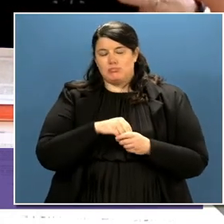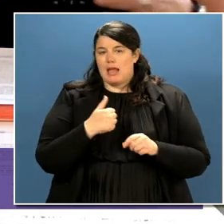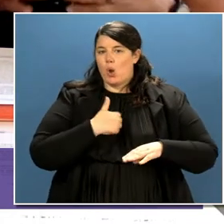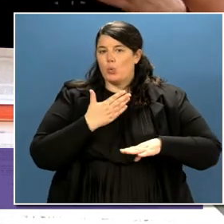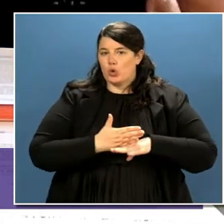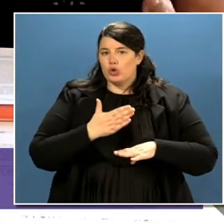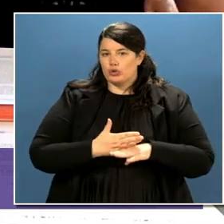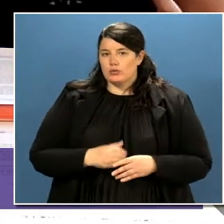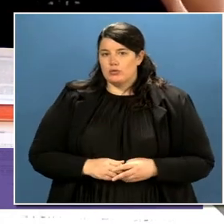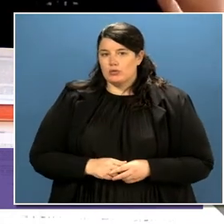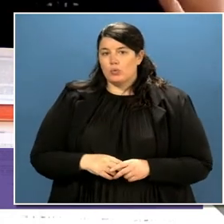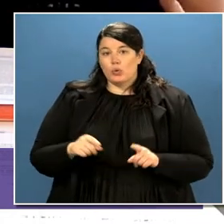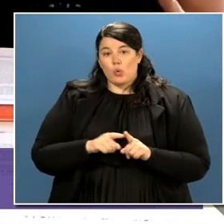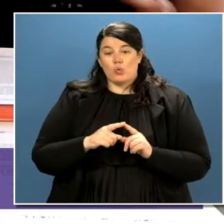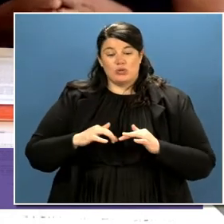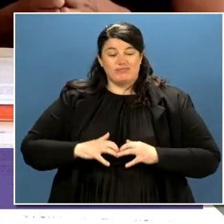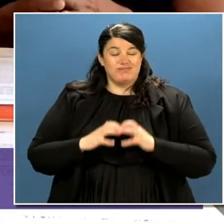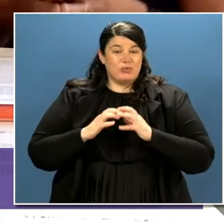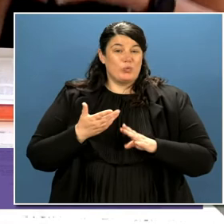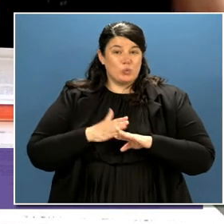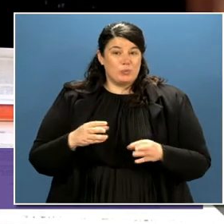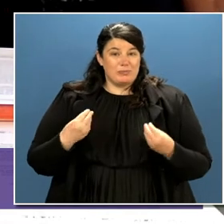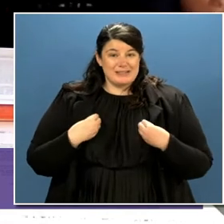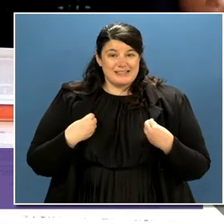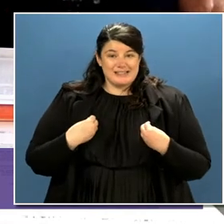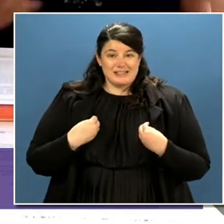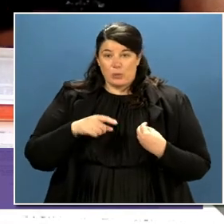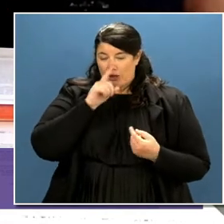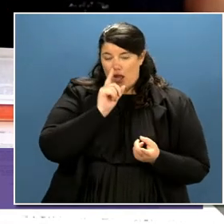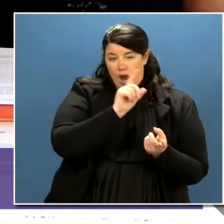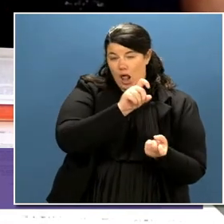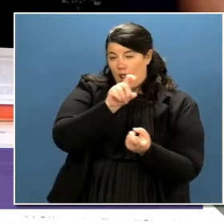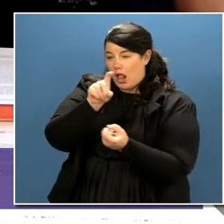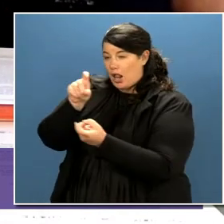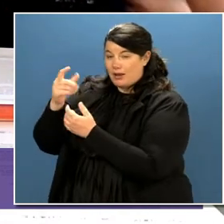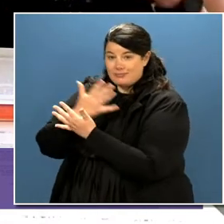We are also a start-up, so we can't suddenly employ so many people, I'm